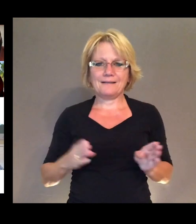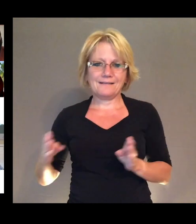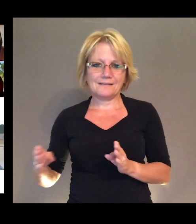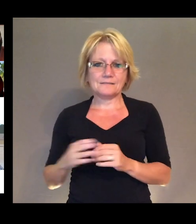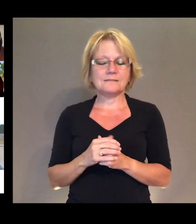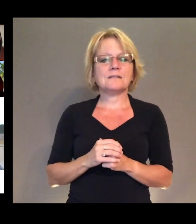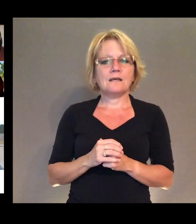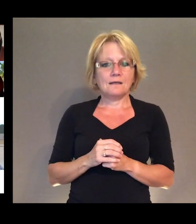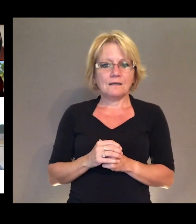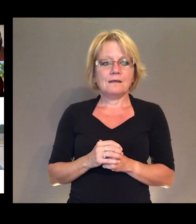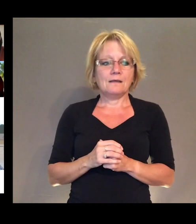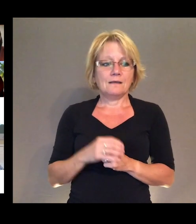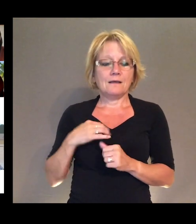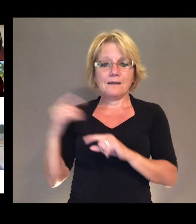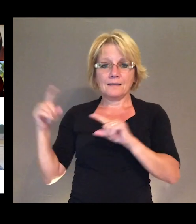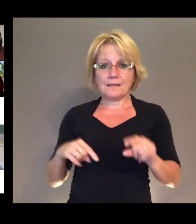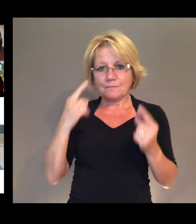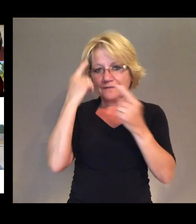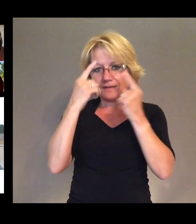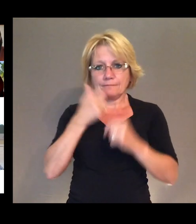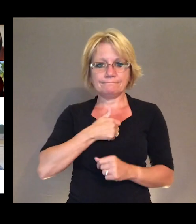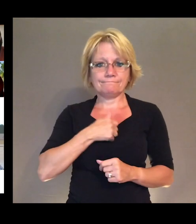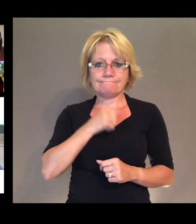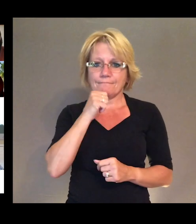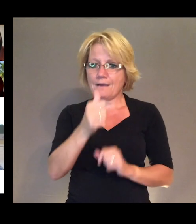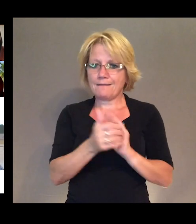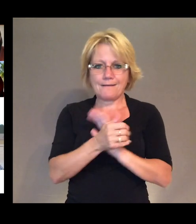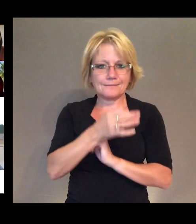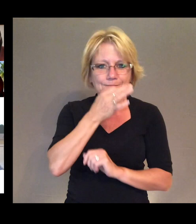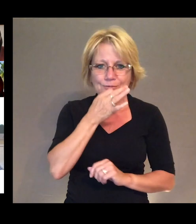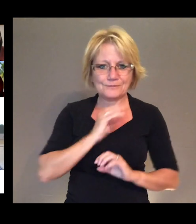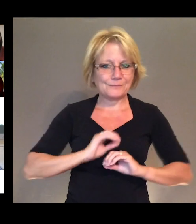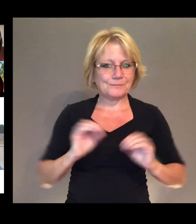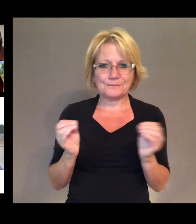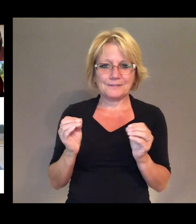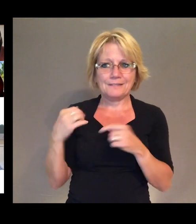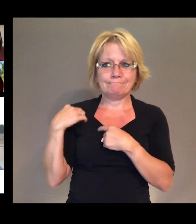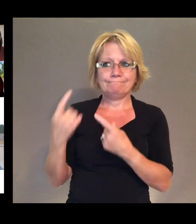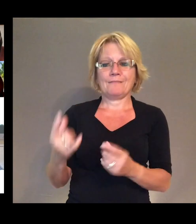I came here thinking I'm not an expert on anything, right. I've taught for a really long time.